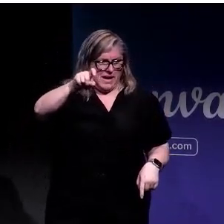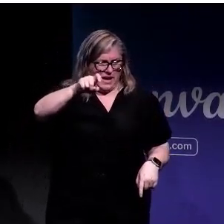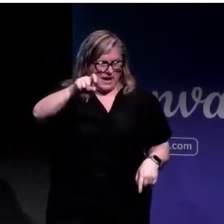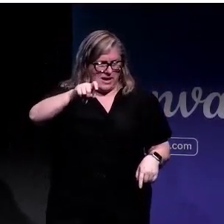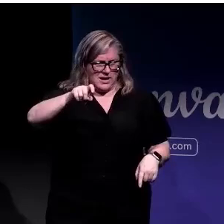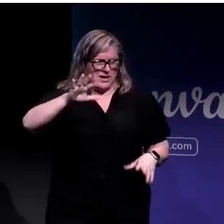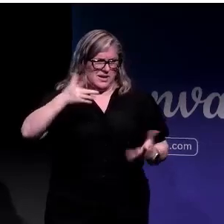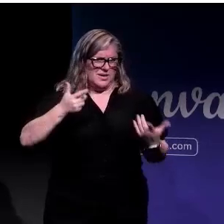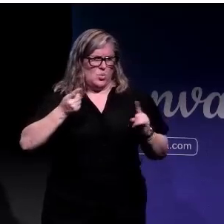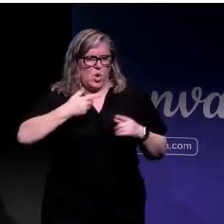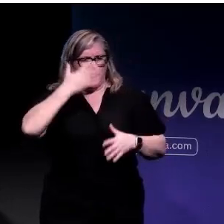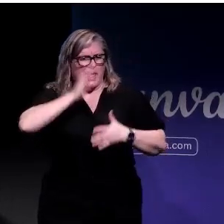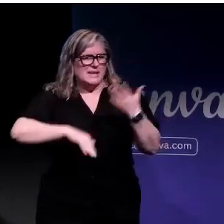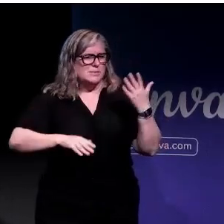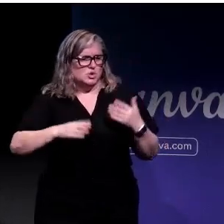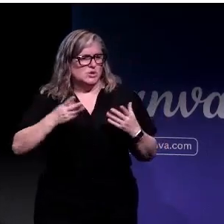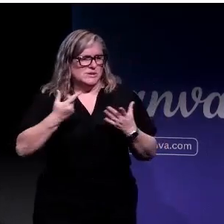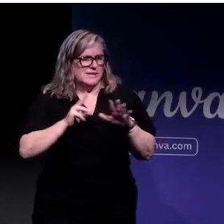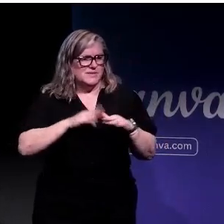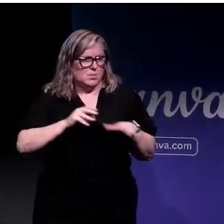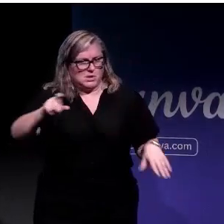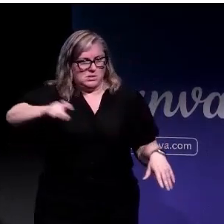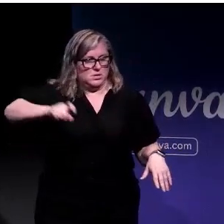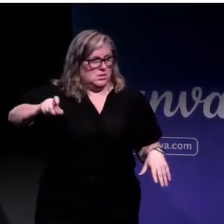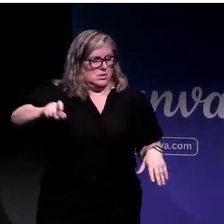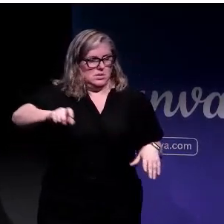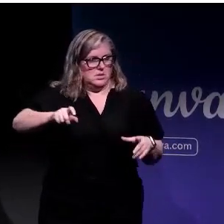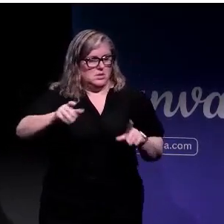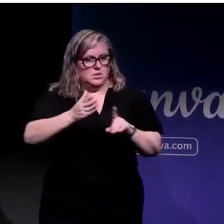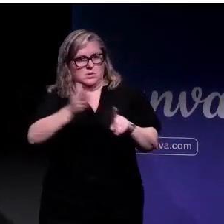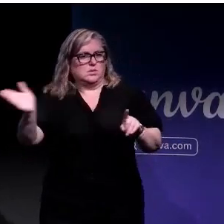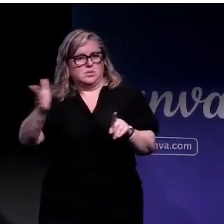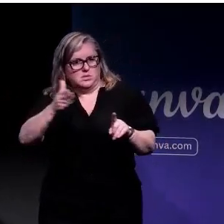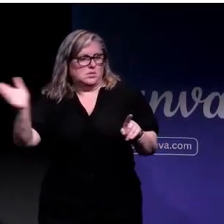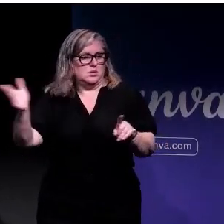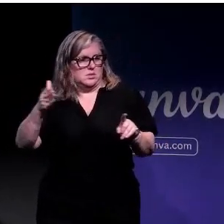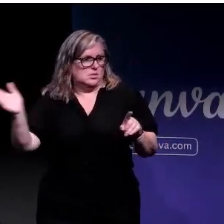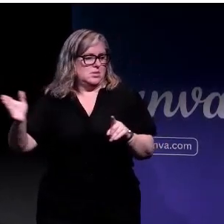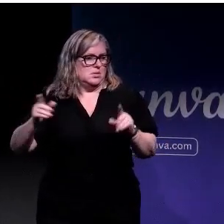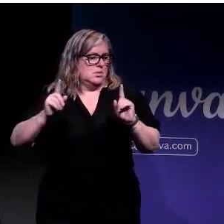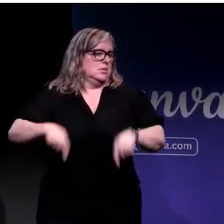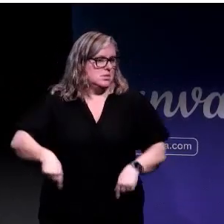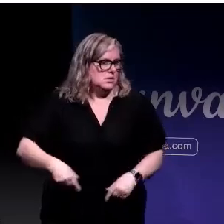what's that experience like if someone's going to be accidentally knocking them and activating them, you know, without meaning to?